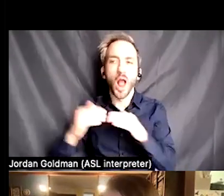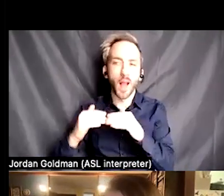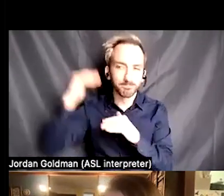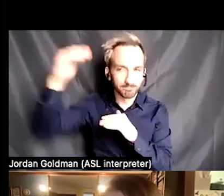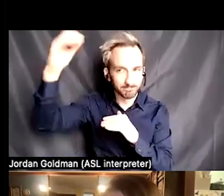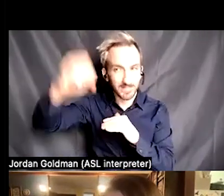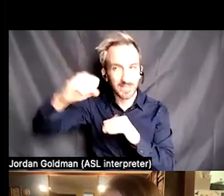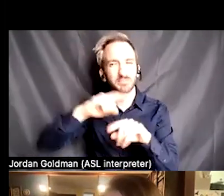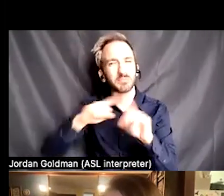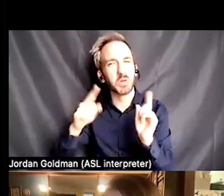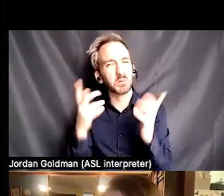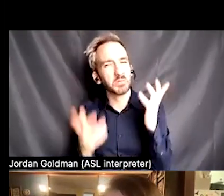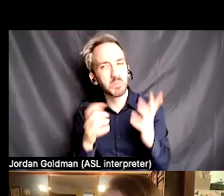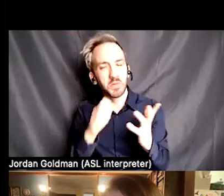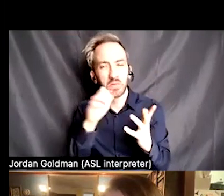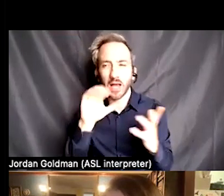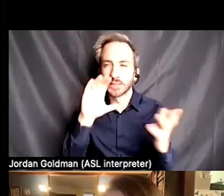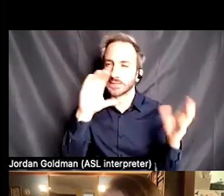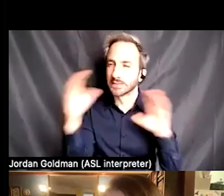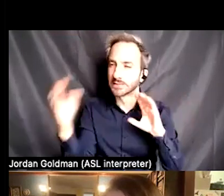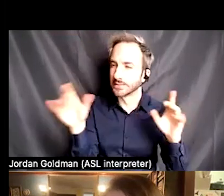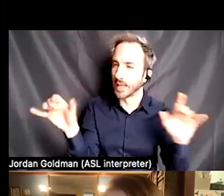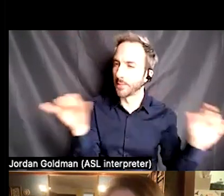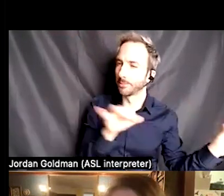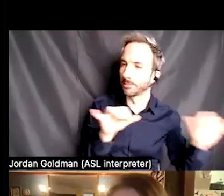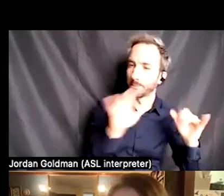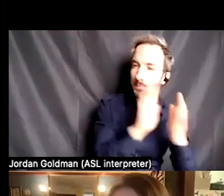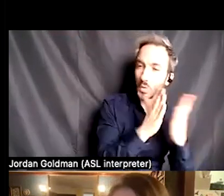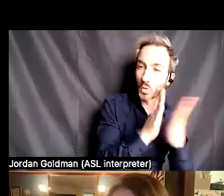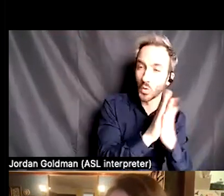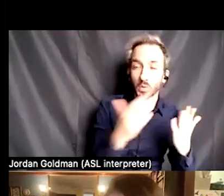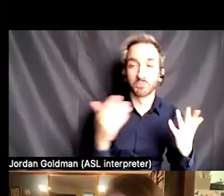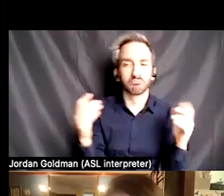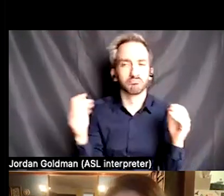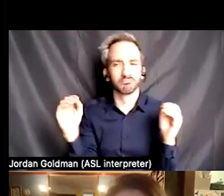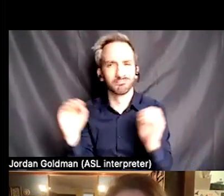what you would see in the book market. While there isn't a BISAC that fully captures the